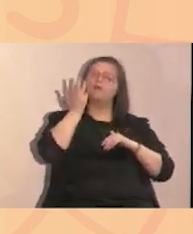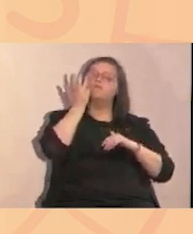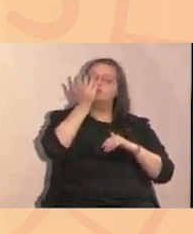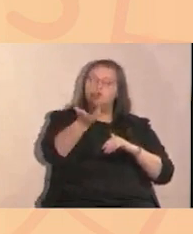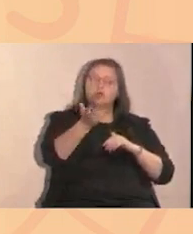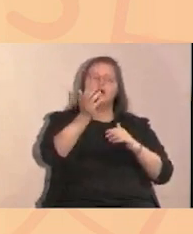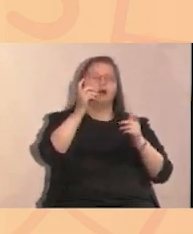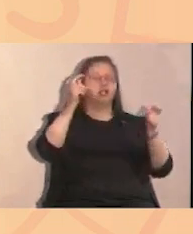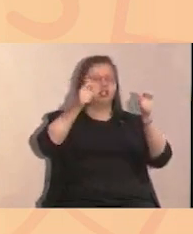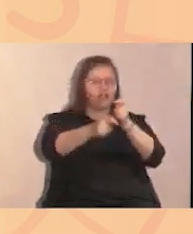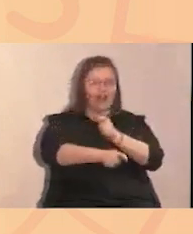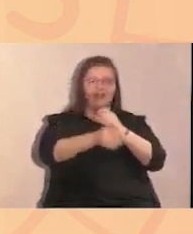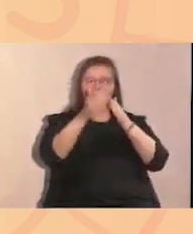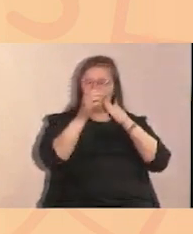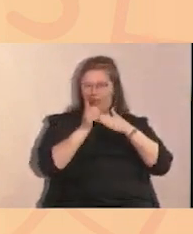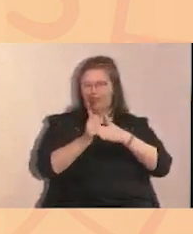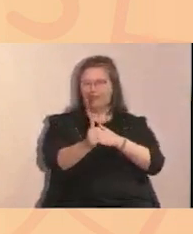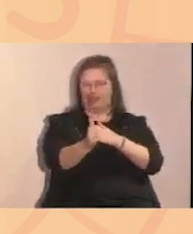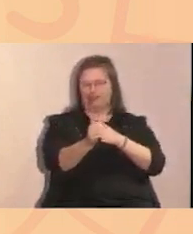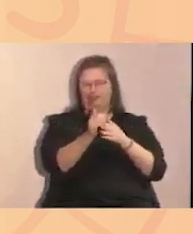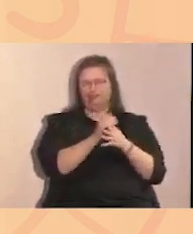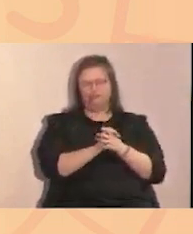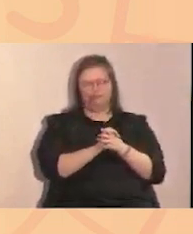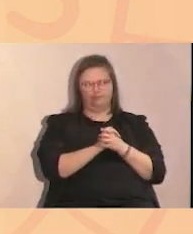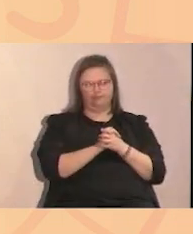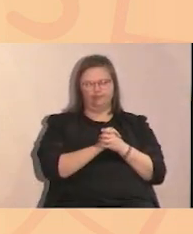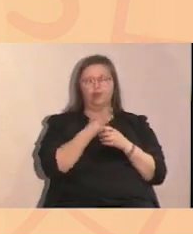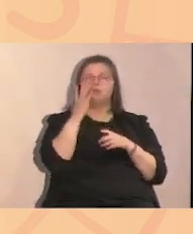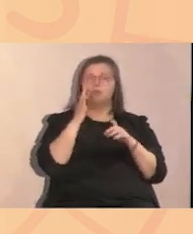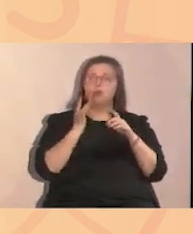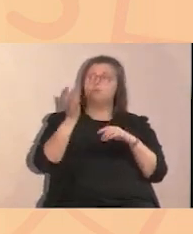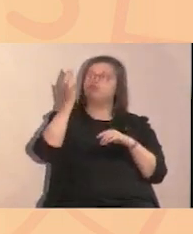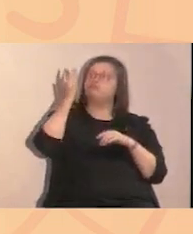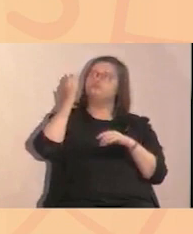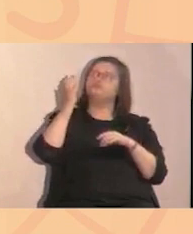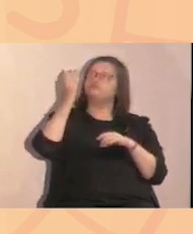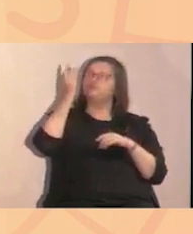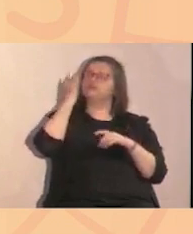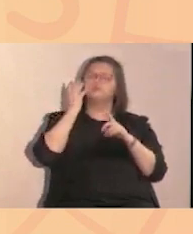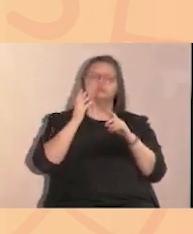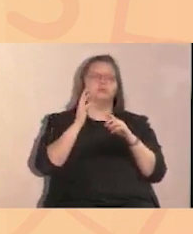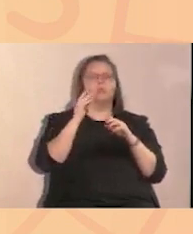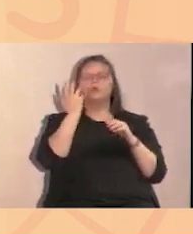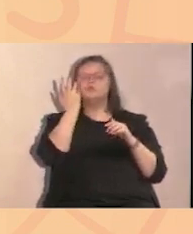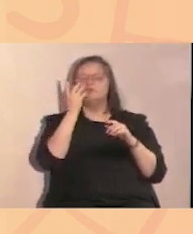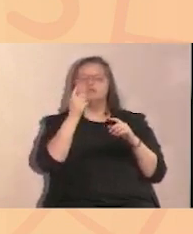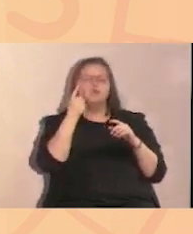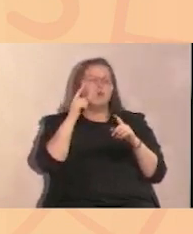and about leadership in reflecting on this idea I asked myself, "What does the future look like? What does it smell like?